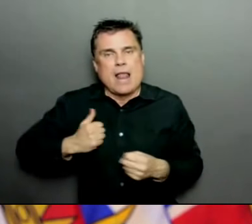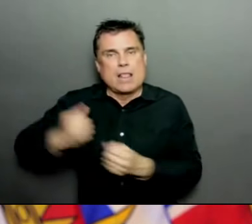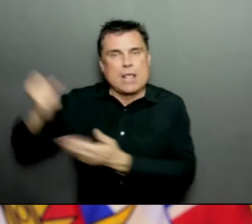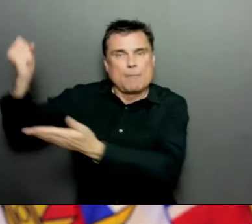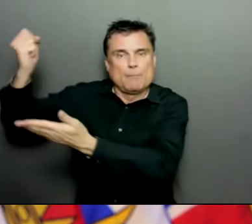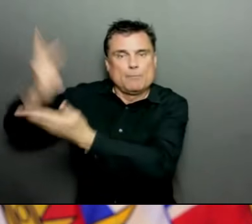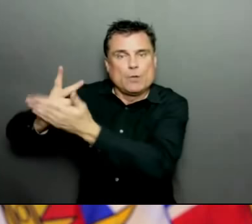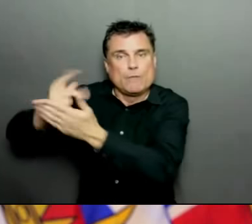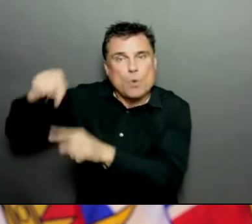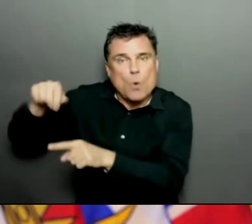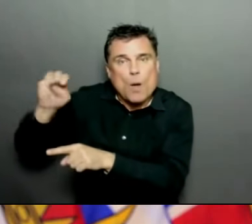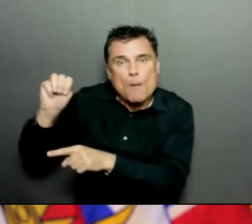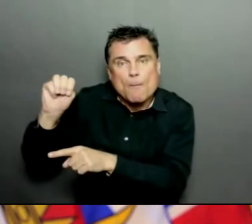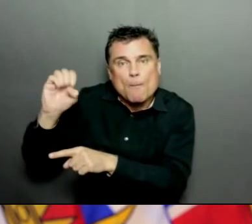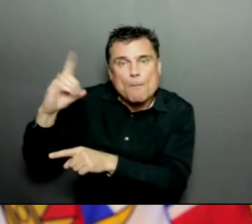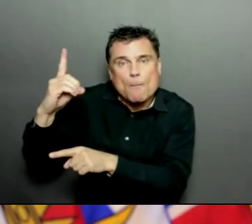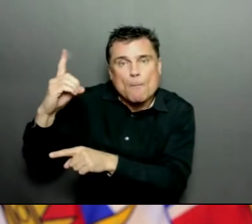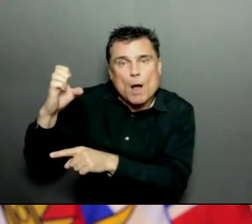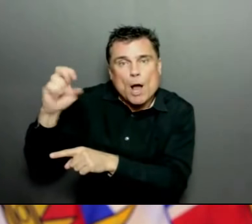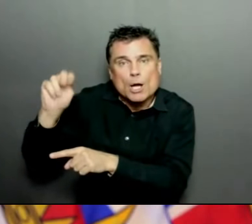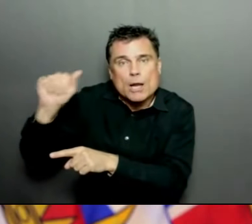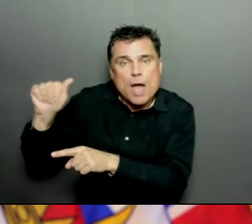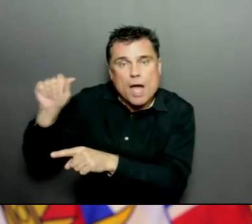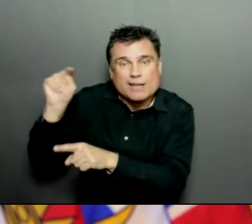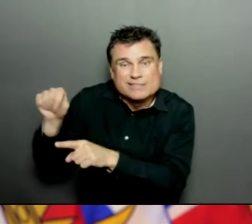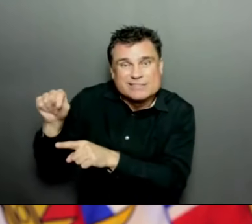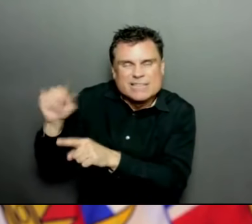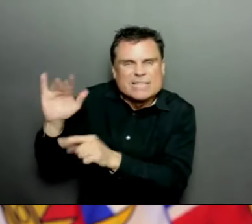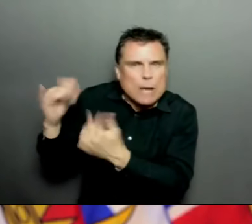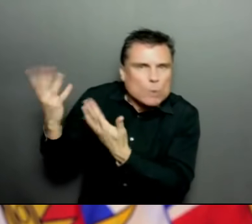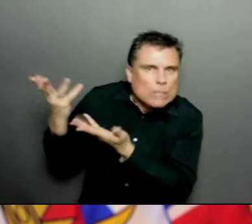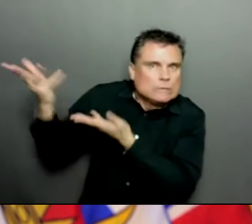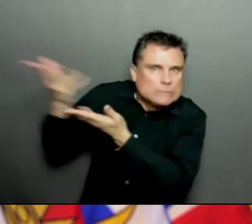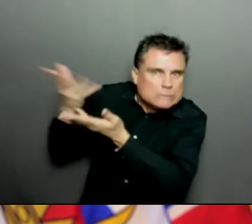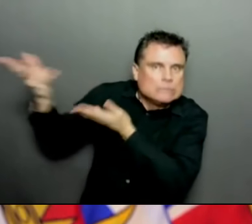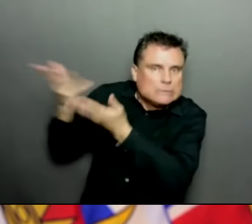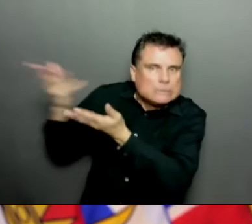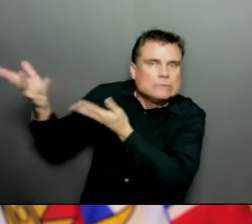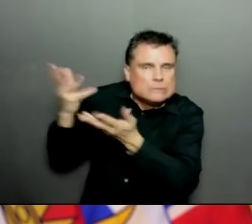It is challenging and frustrating. We are talking many times a day